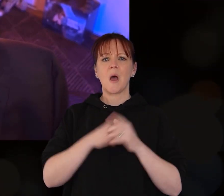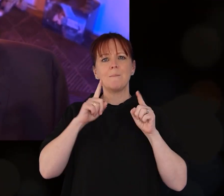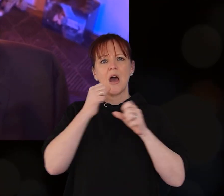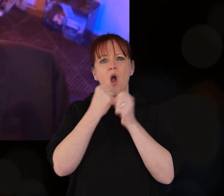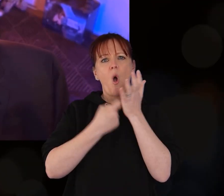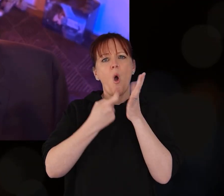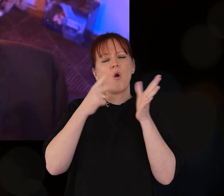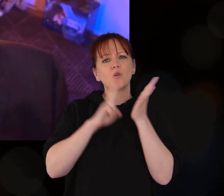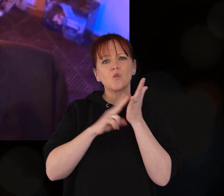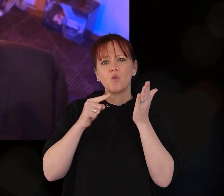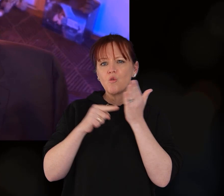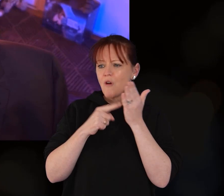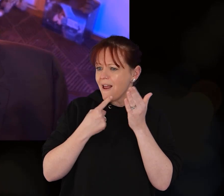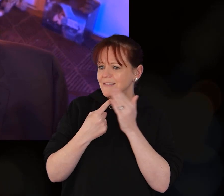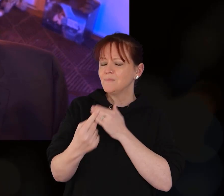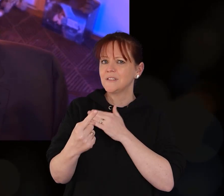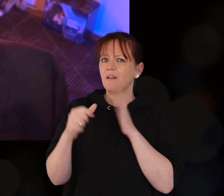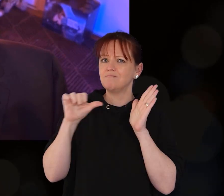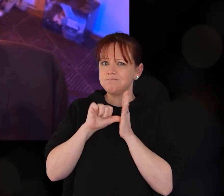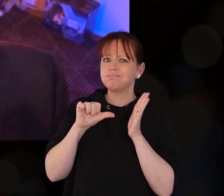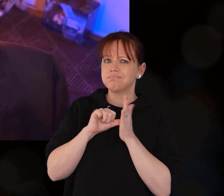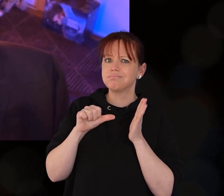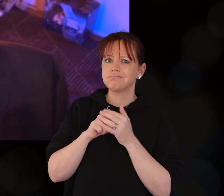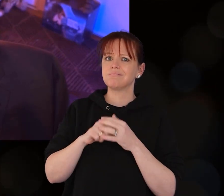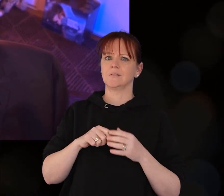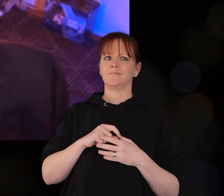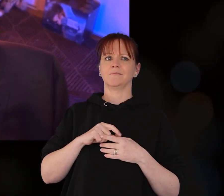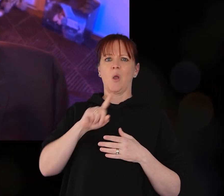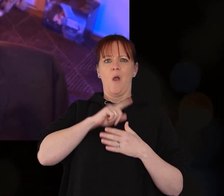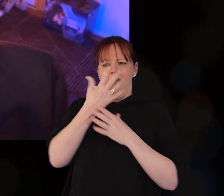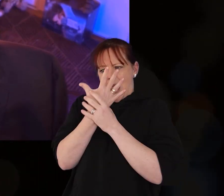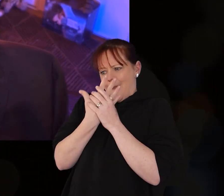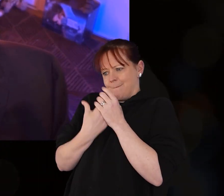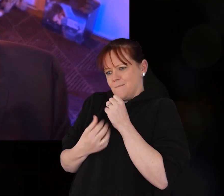Immersing yourself in something like that for so long, inevitably takes a toll.